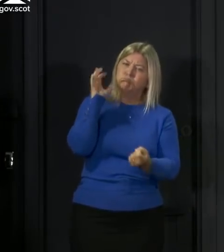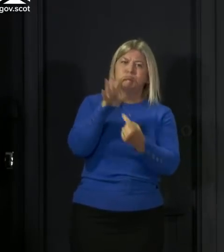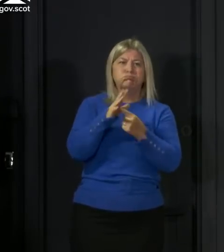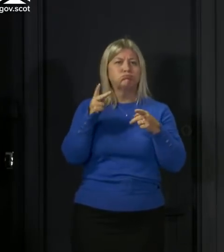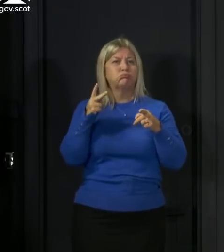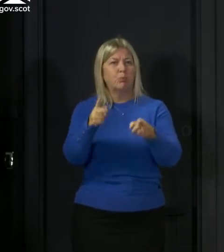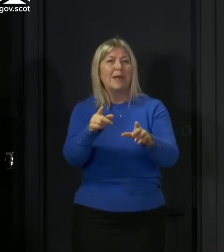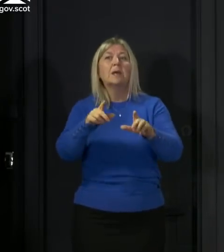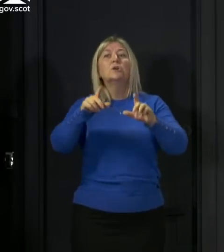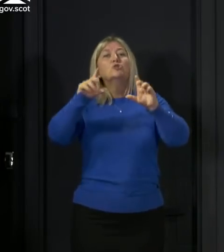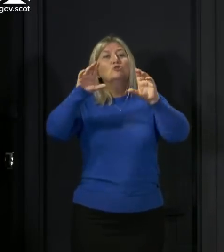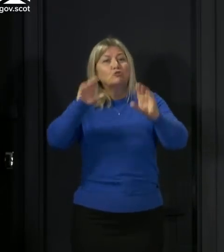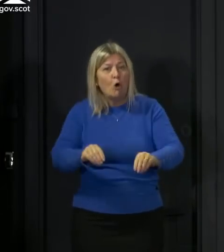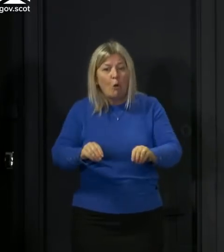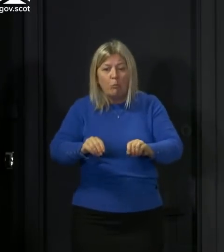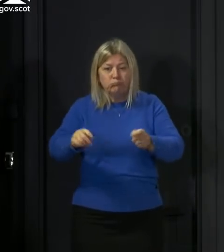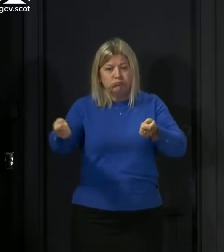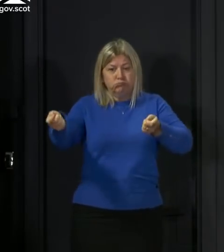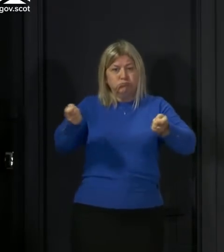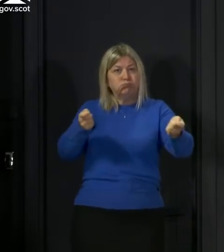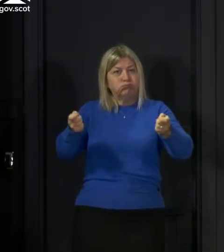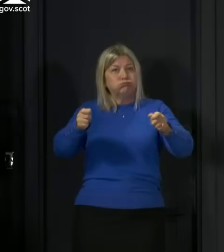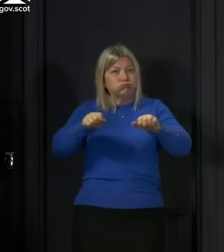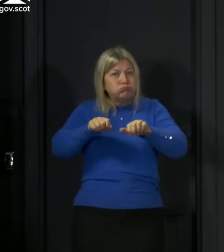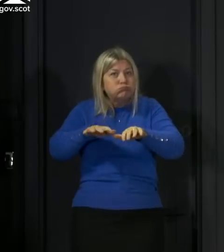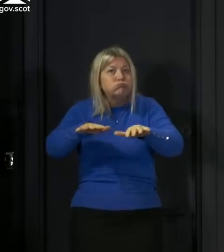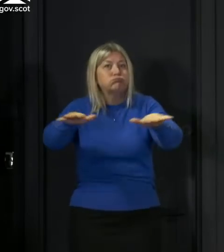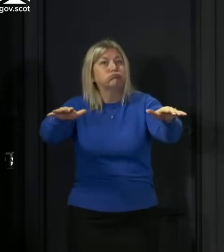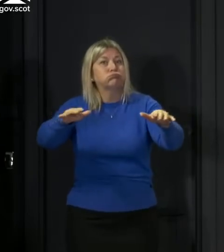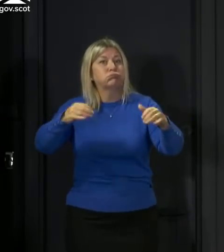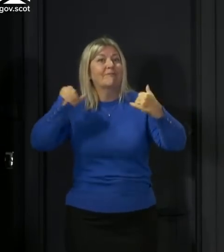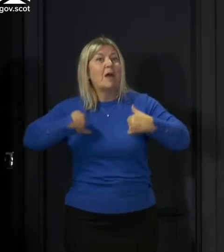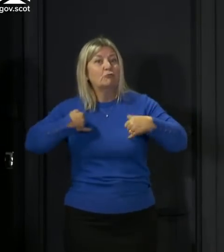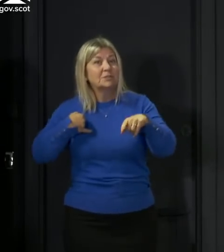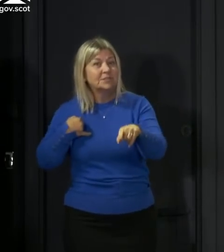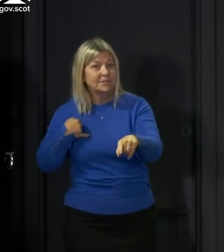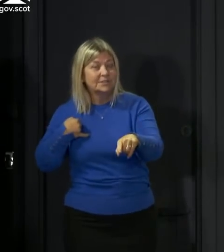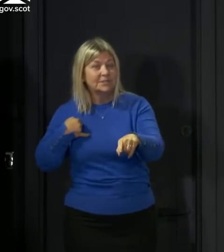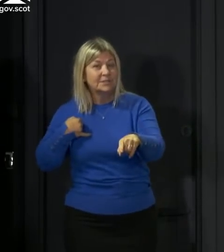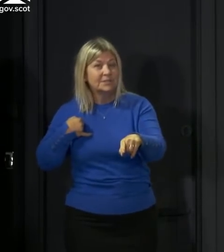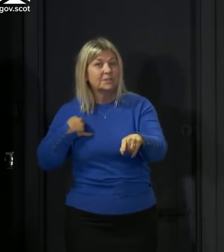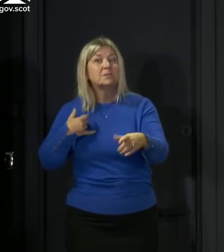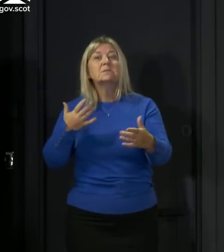have the virus, but aren't yet showing symptoms or aren't yet infectious from going out and about